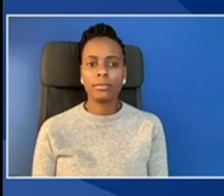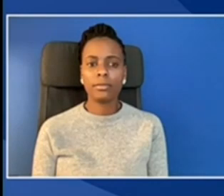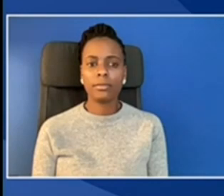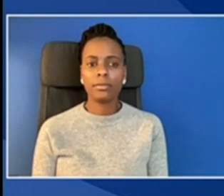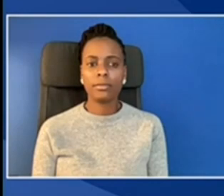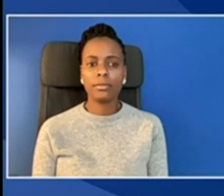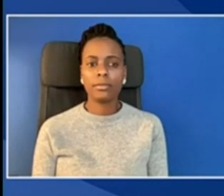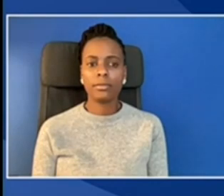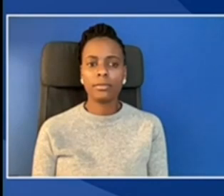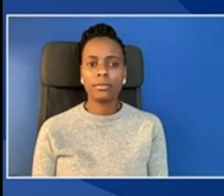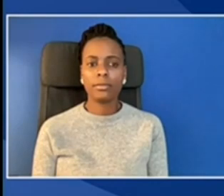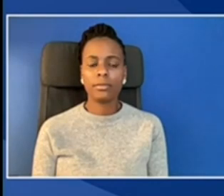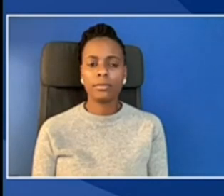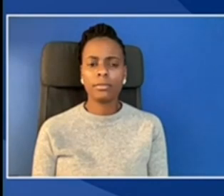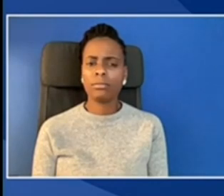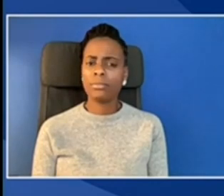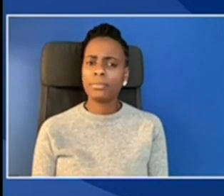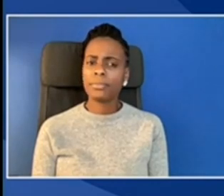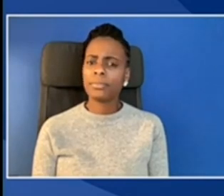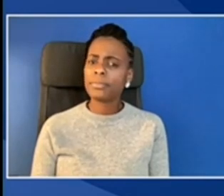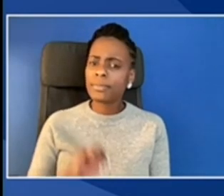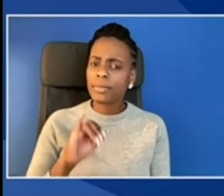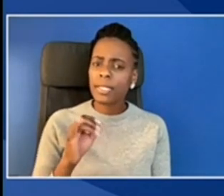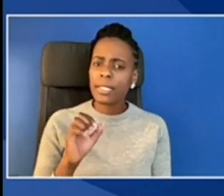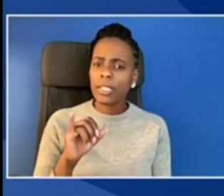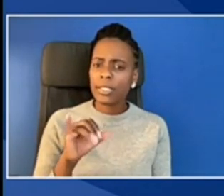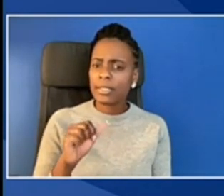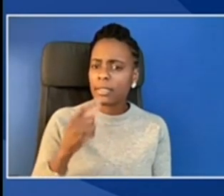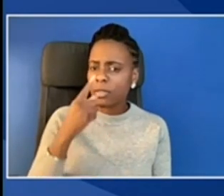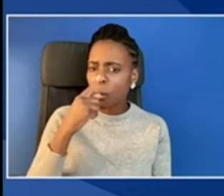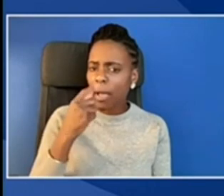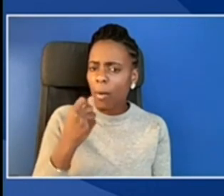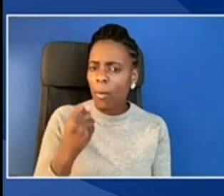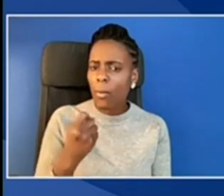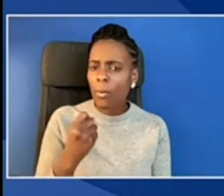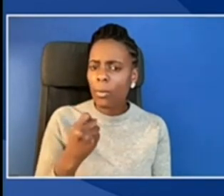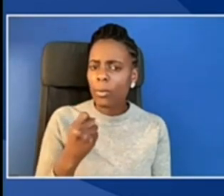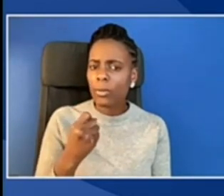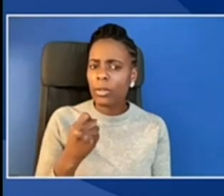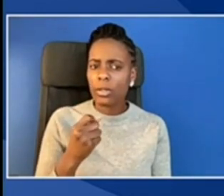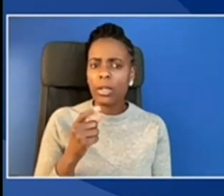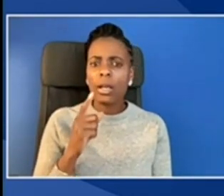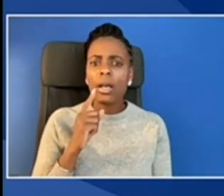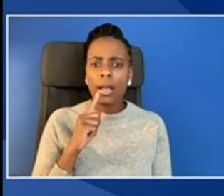Jessica, if you could hold on for a moment real quick, I'm going to move to Cynthia first.